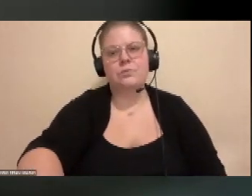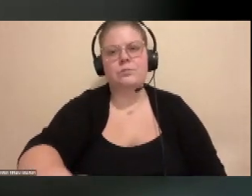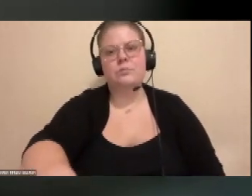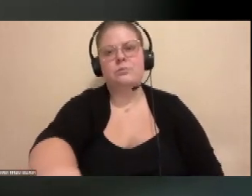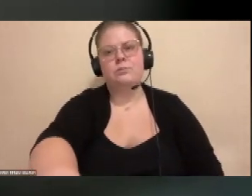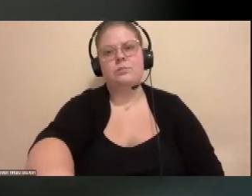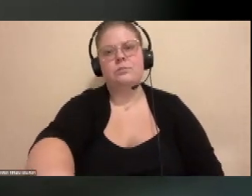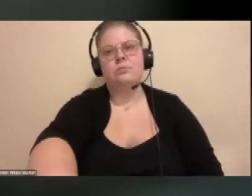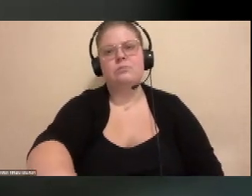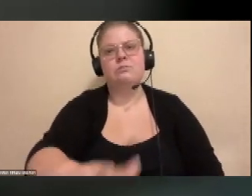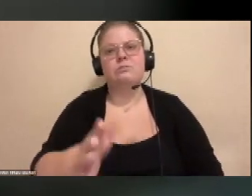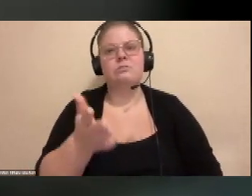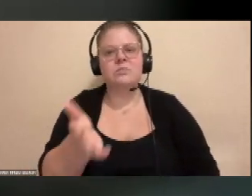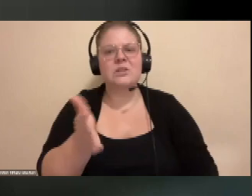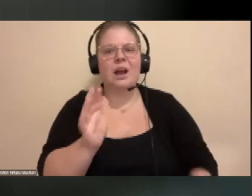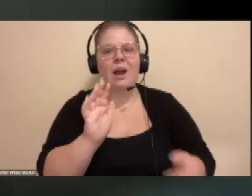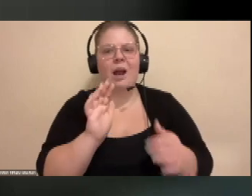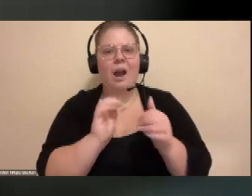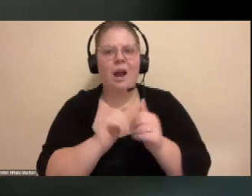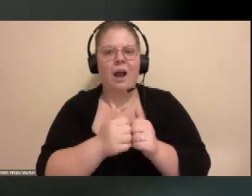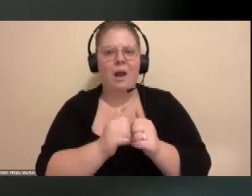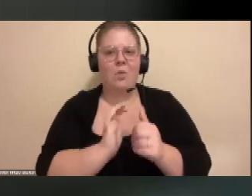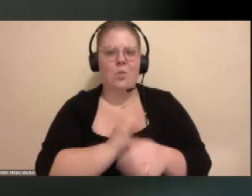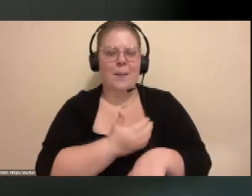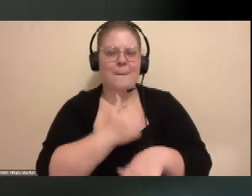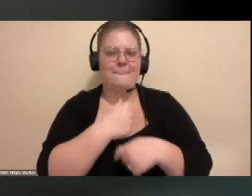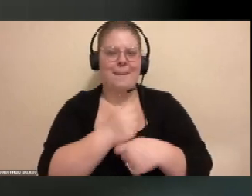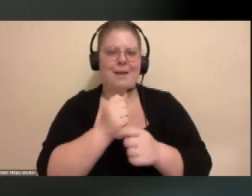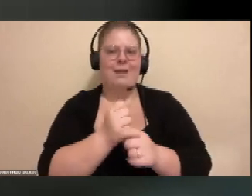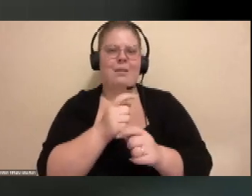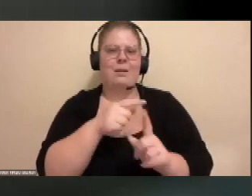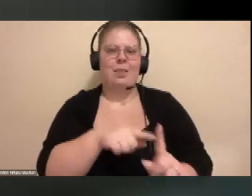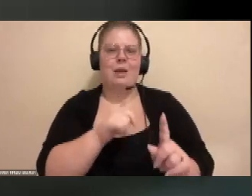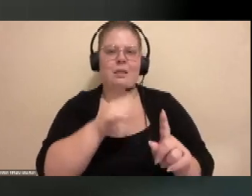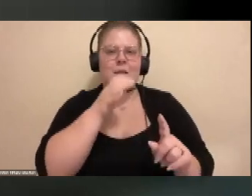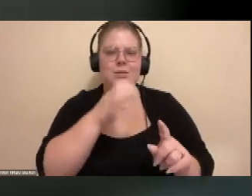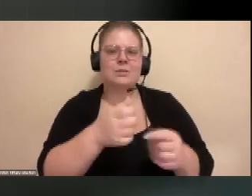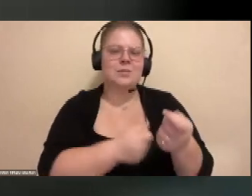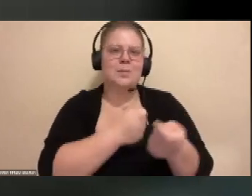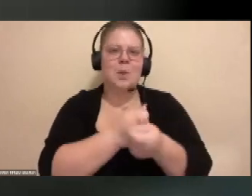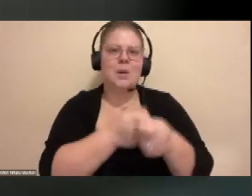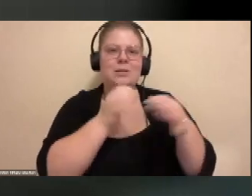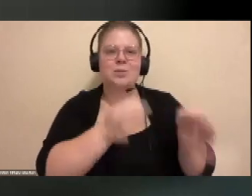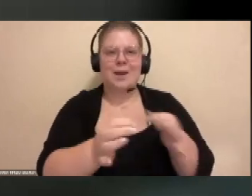we make supported decision making work for people